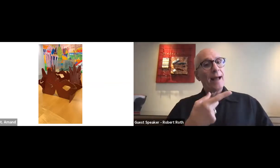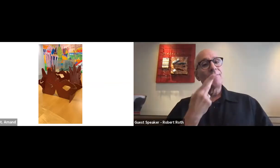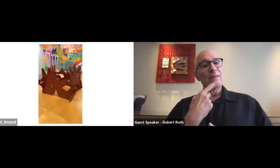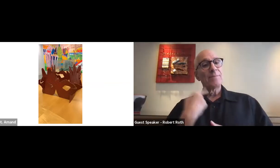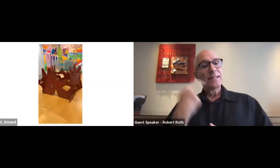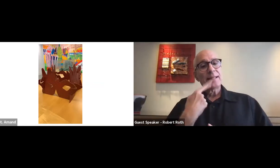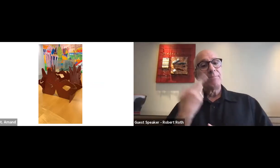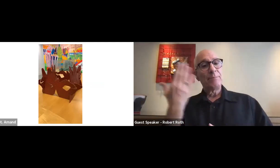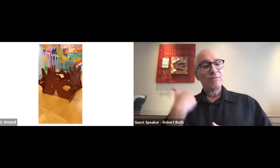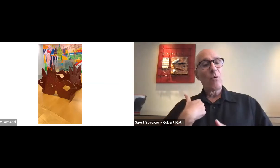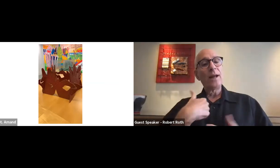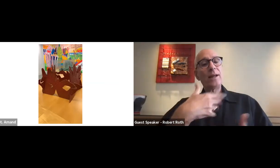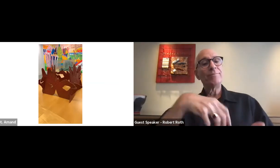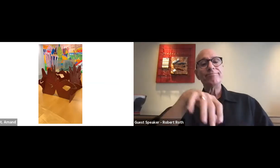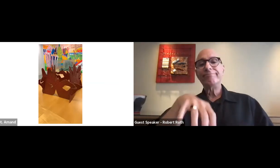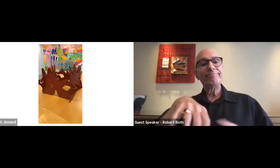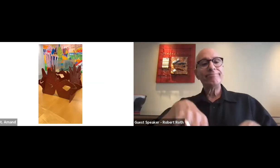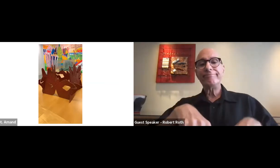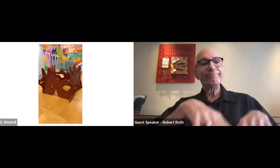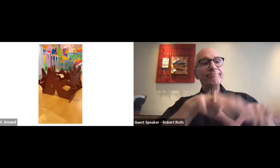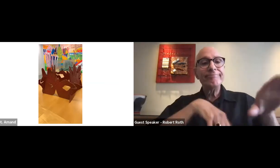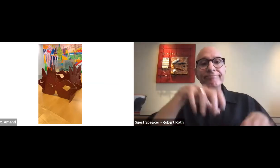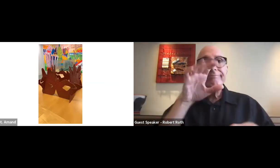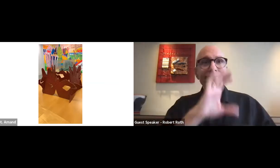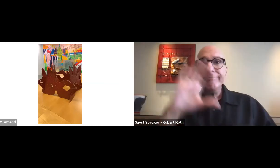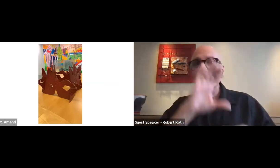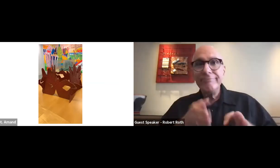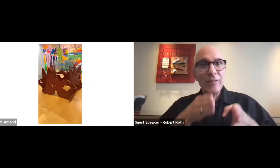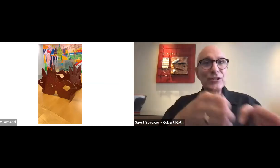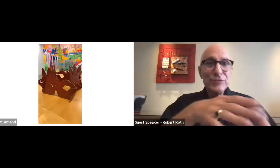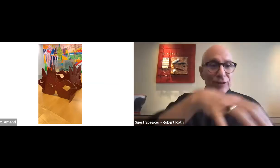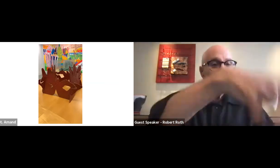And, as Philip has mentioned before,